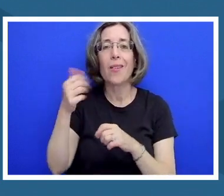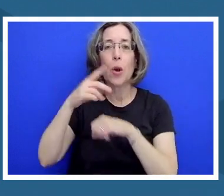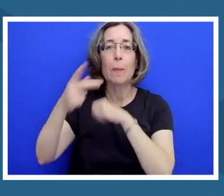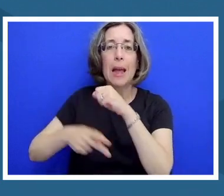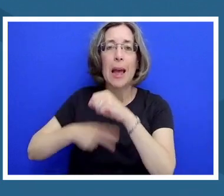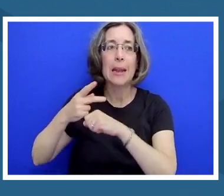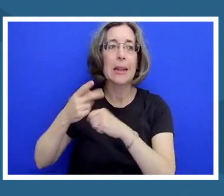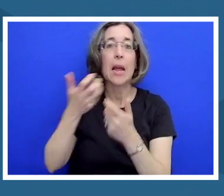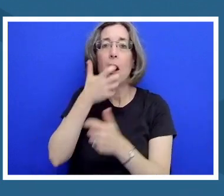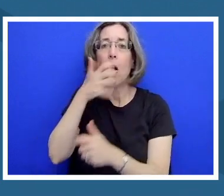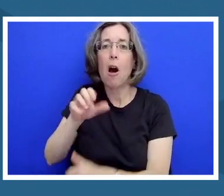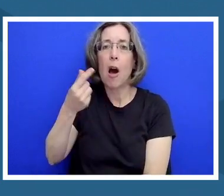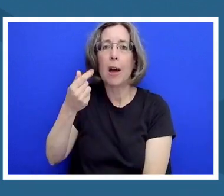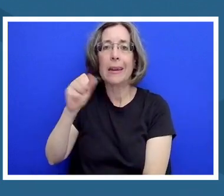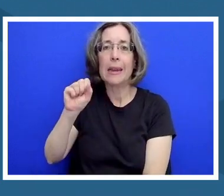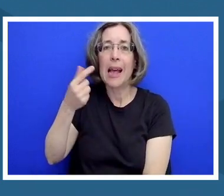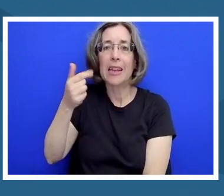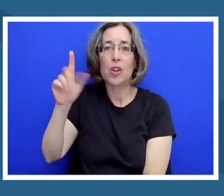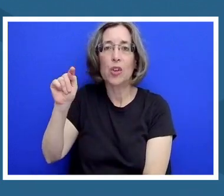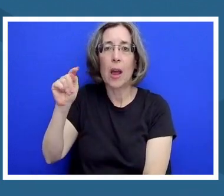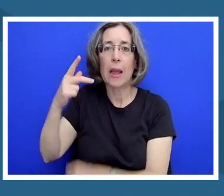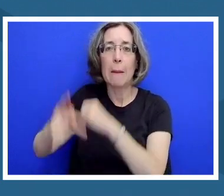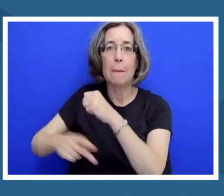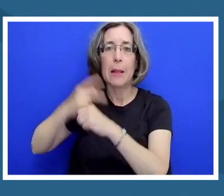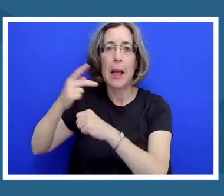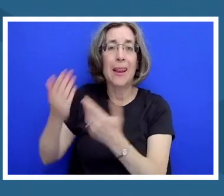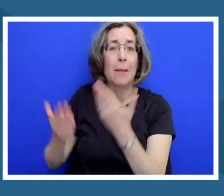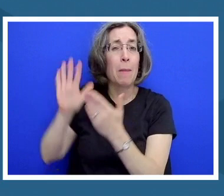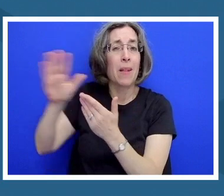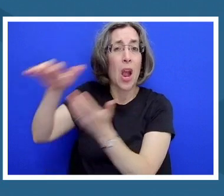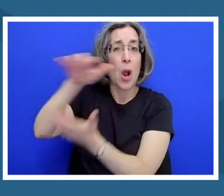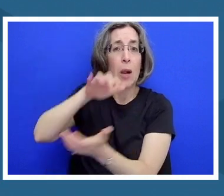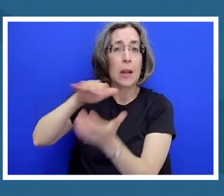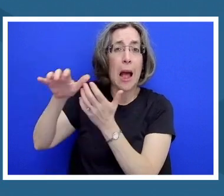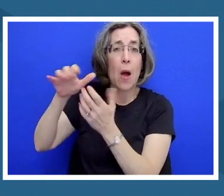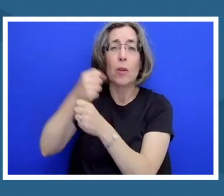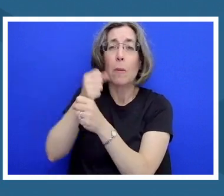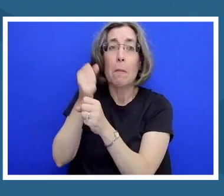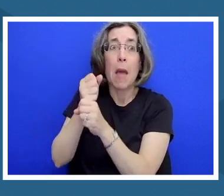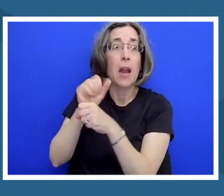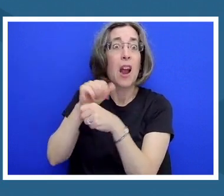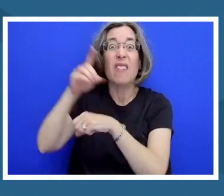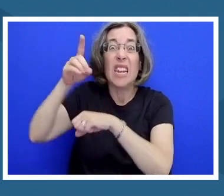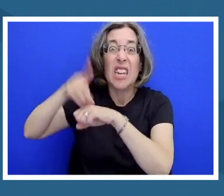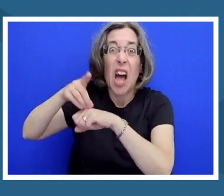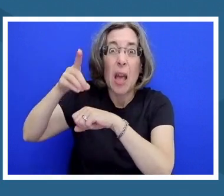gonna have this clouds made out of like diamonds like you know like all this